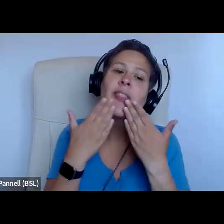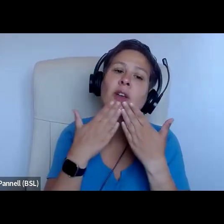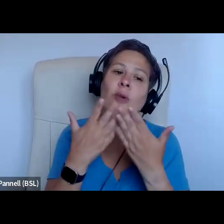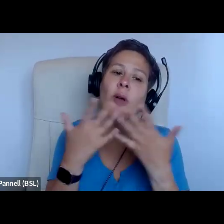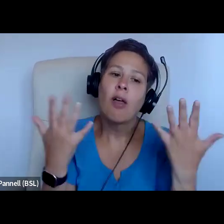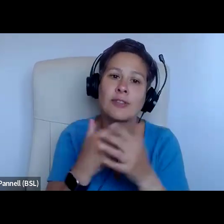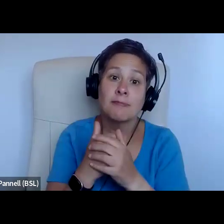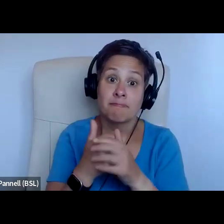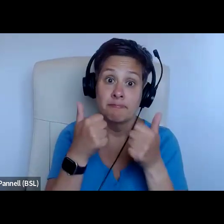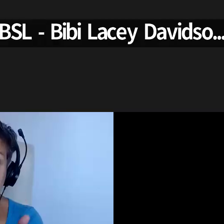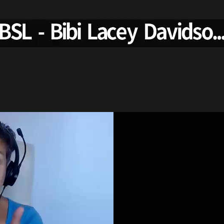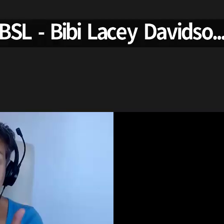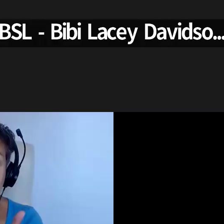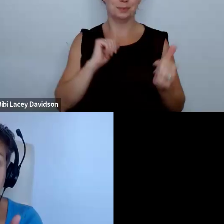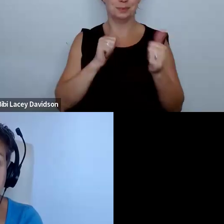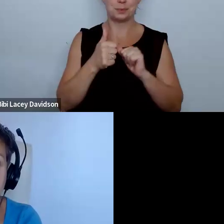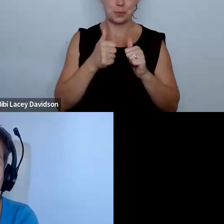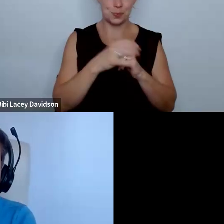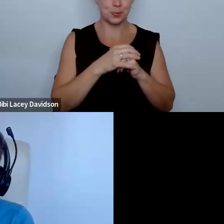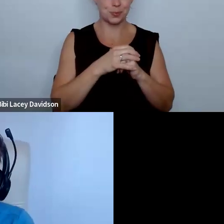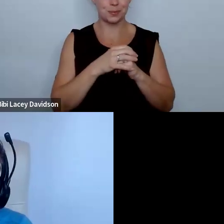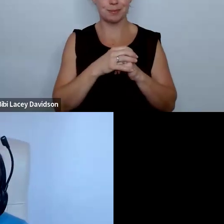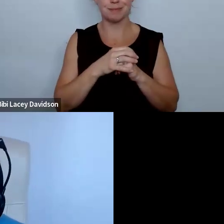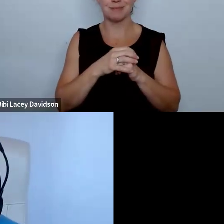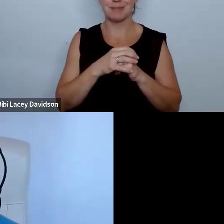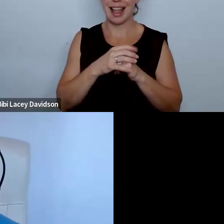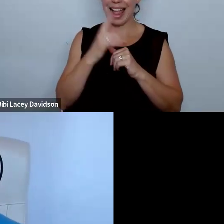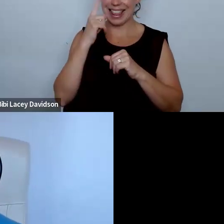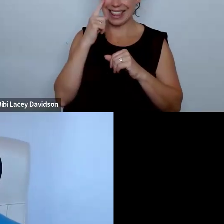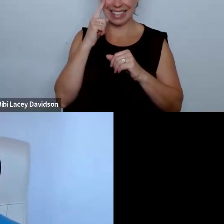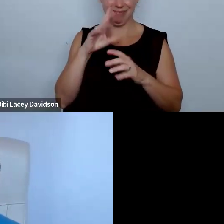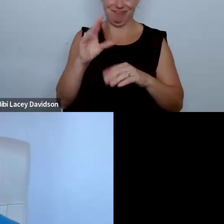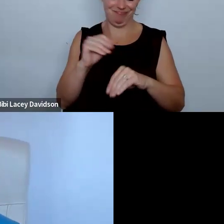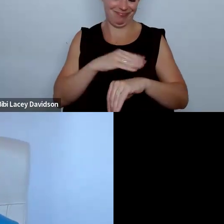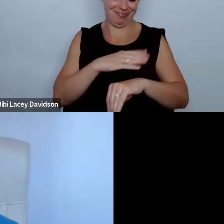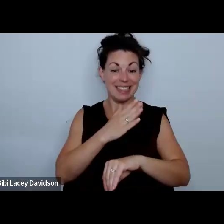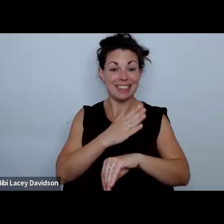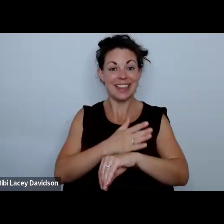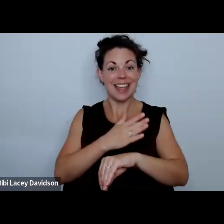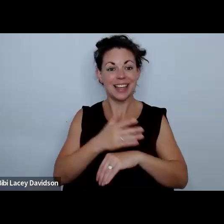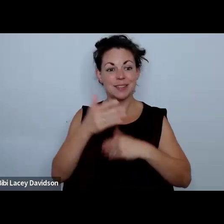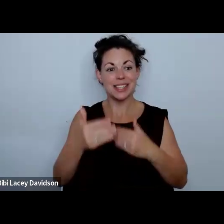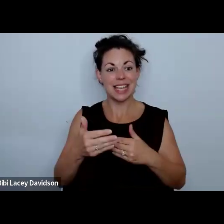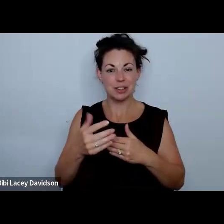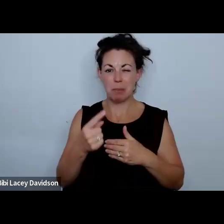I don't know if you kind of wanted to... I don't know if you've seen some of the questions. I think there's a lot. There's some very specific,